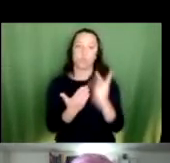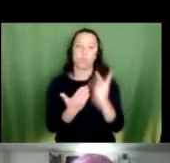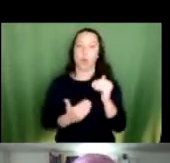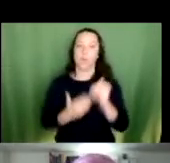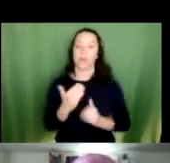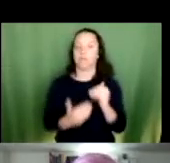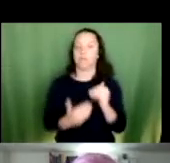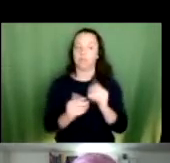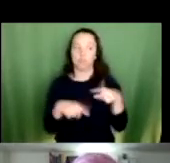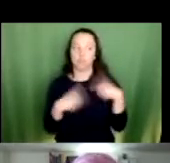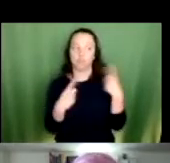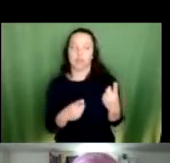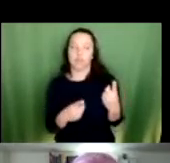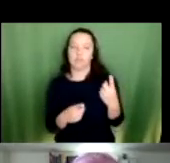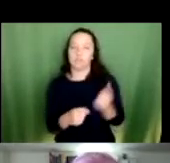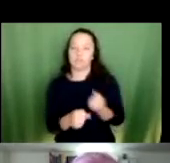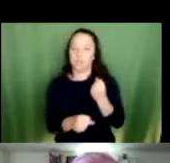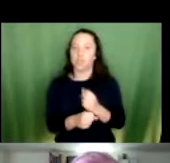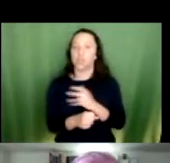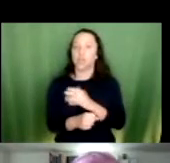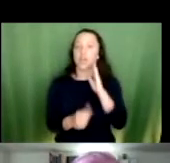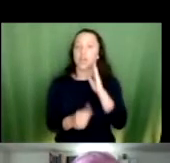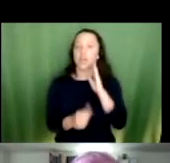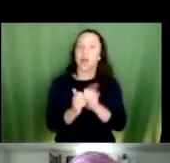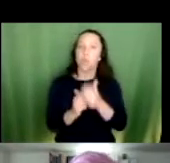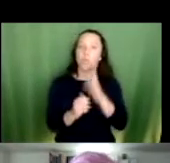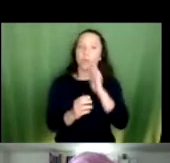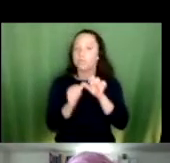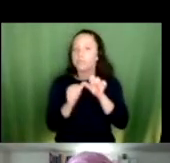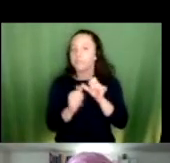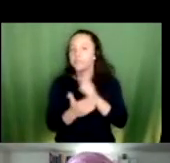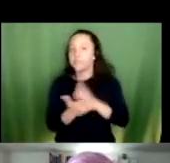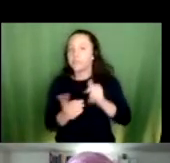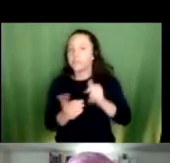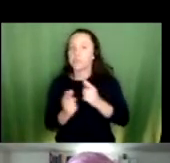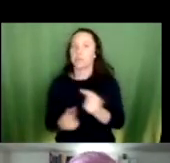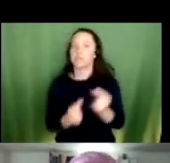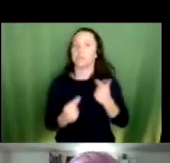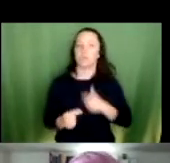we will continue some of these practices to ensure accessibility to our participants in the future.